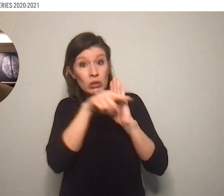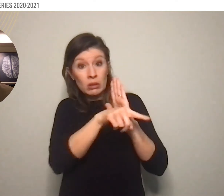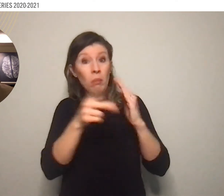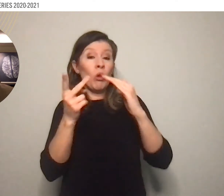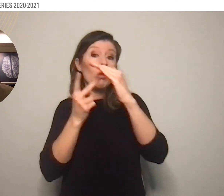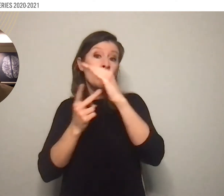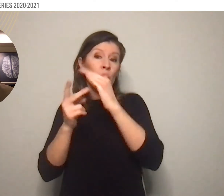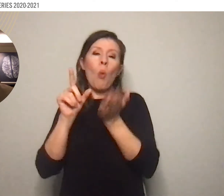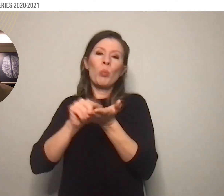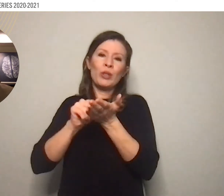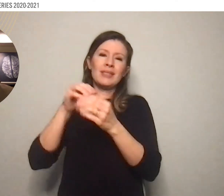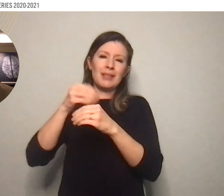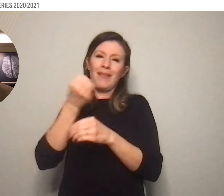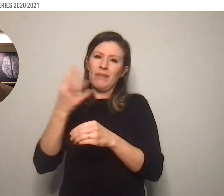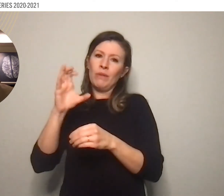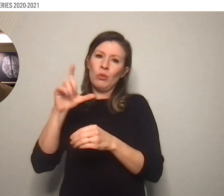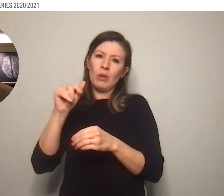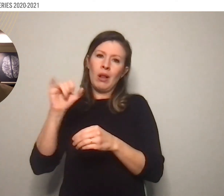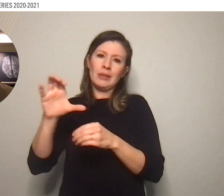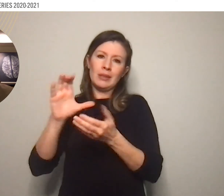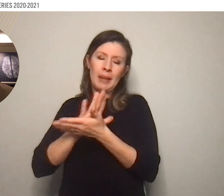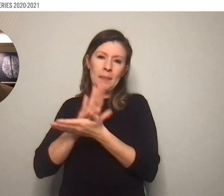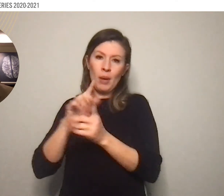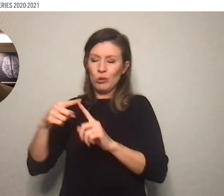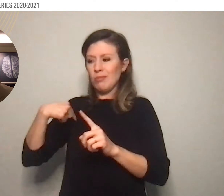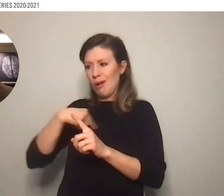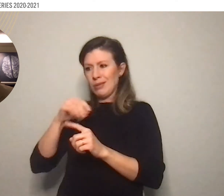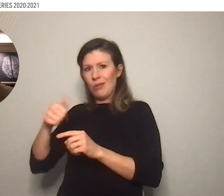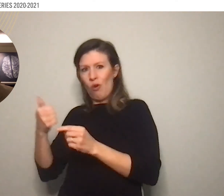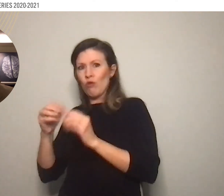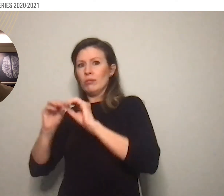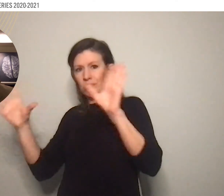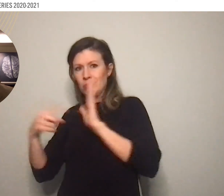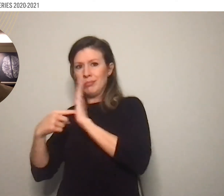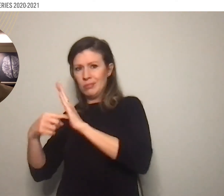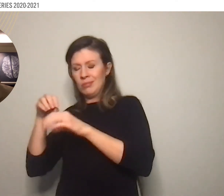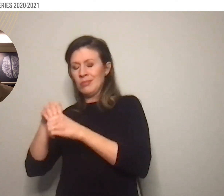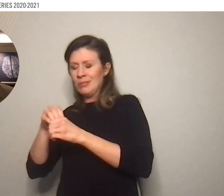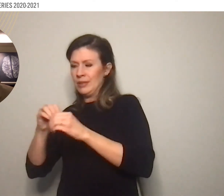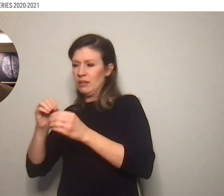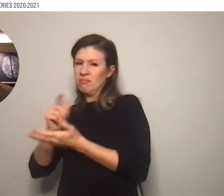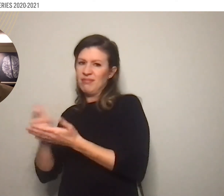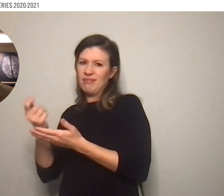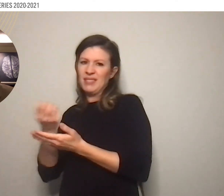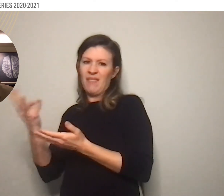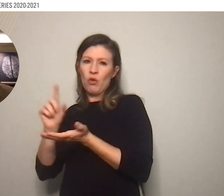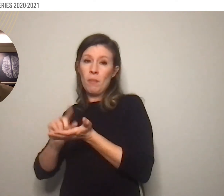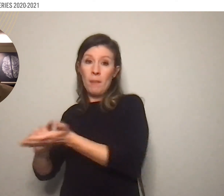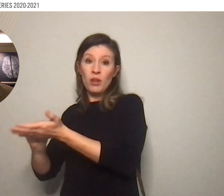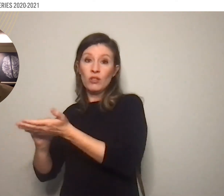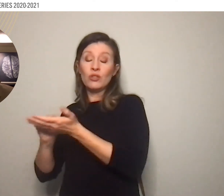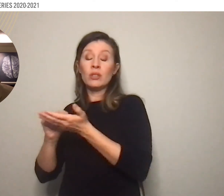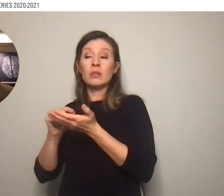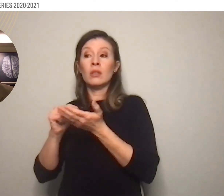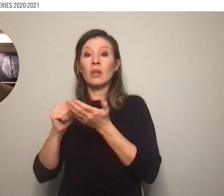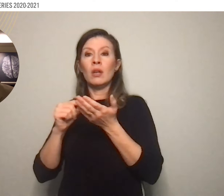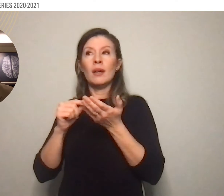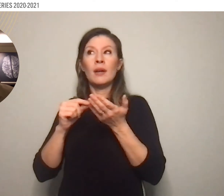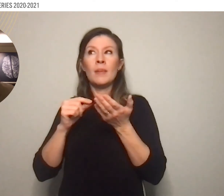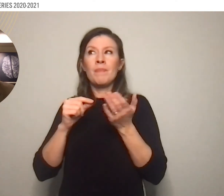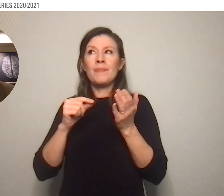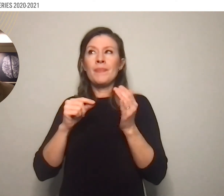papers but we and others clearly demonstrated in a series of publications. Um, but this, this the